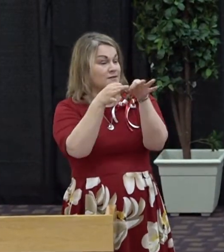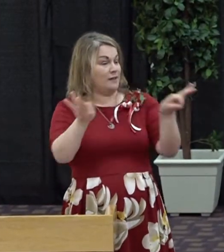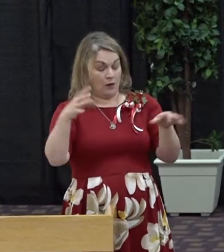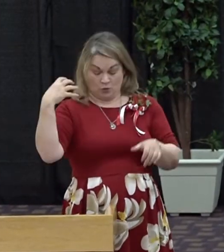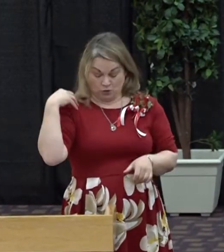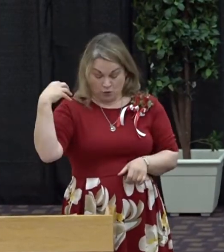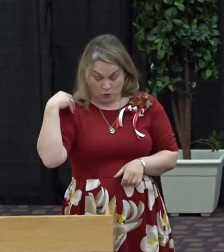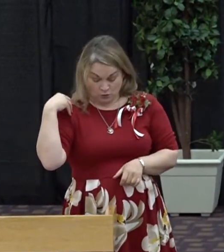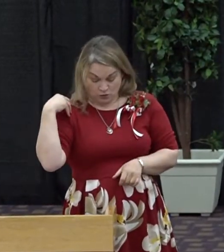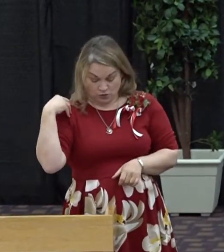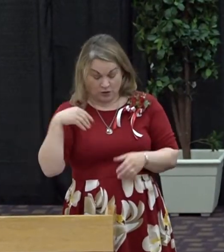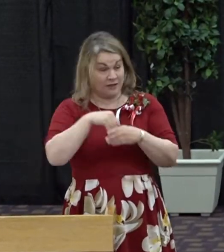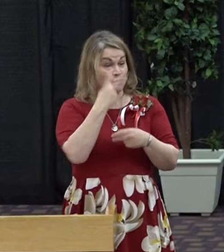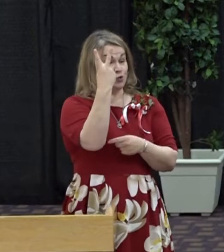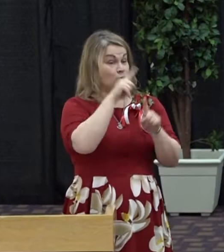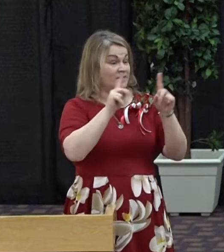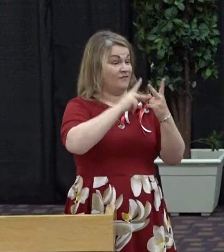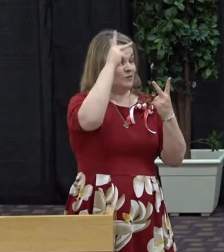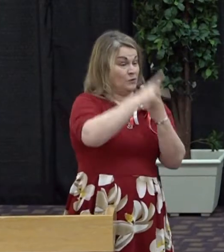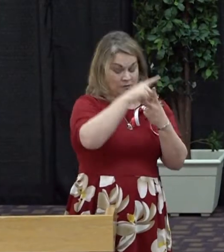Also, she worked as a language coach in two programs.